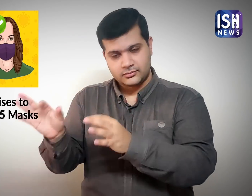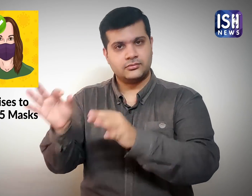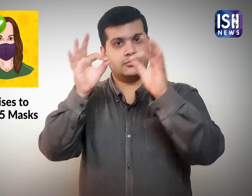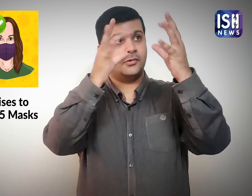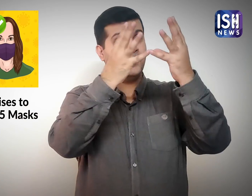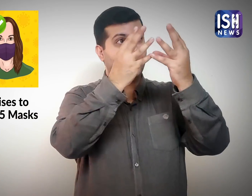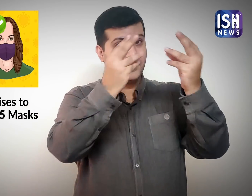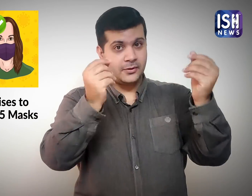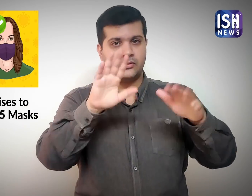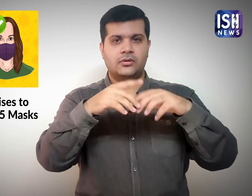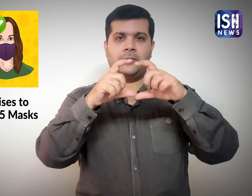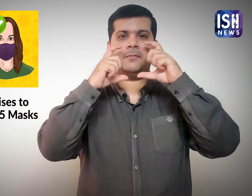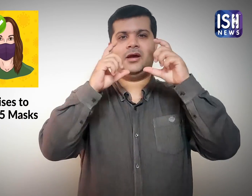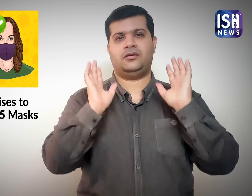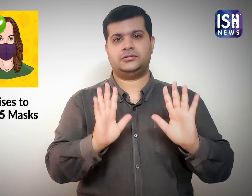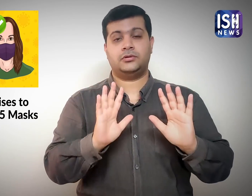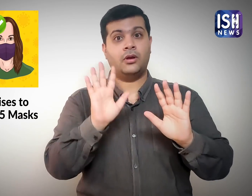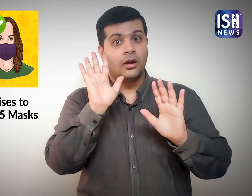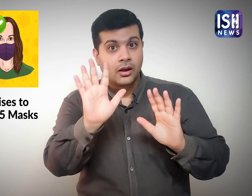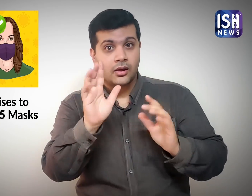and dried well before making the face cover.